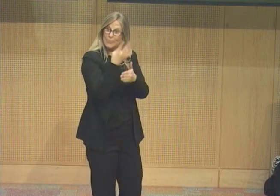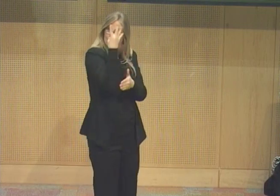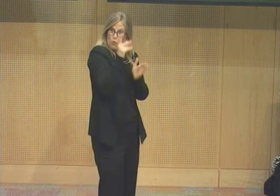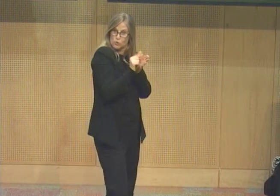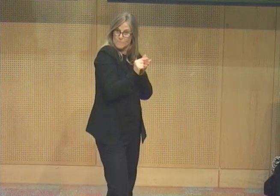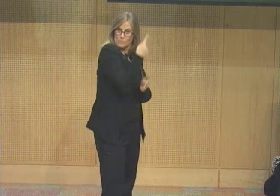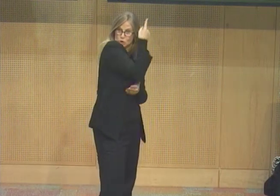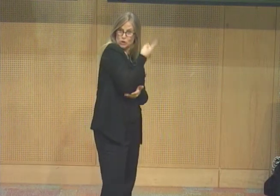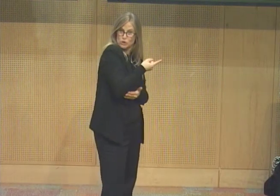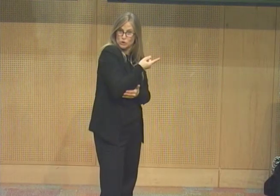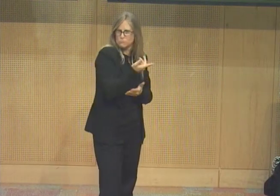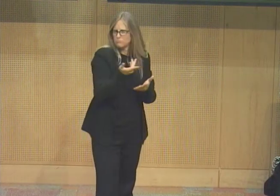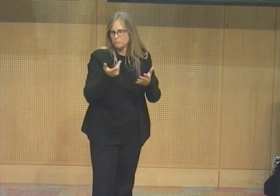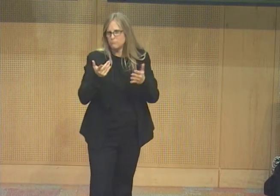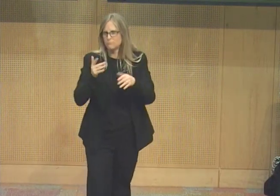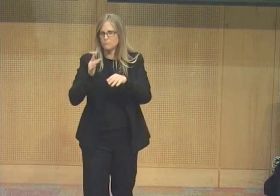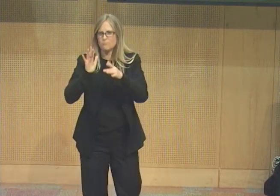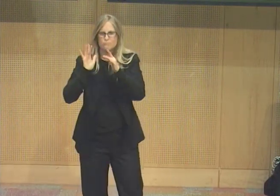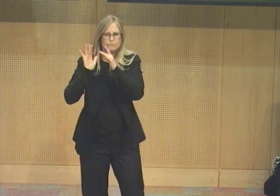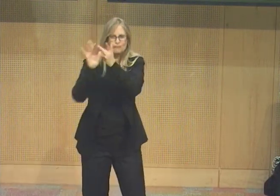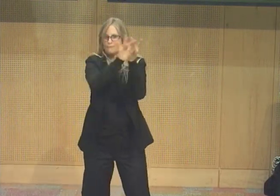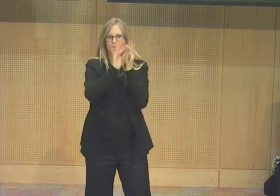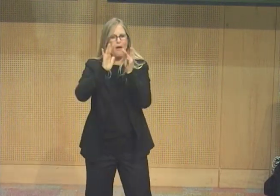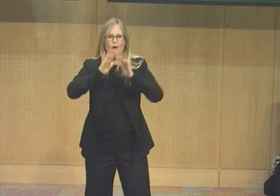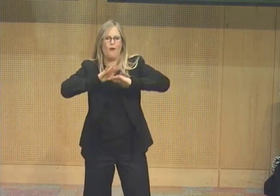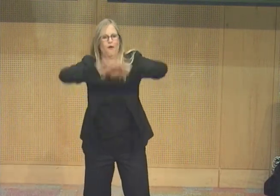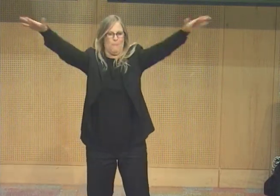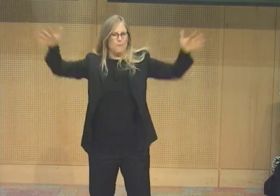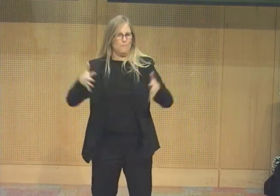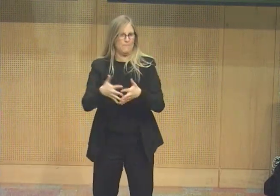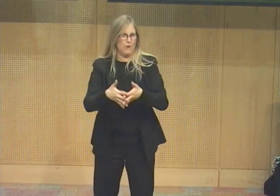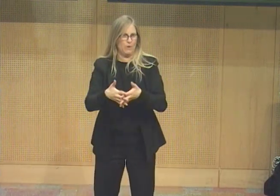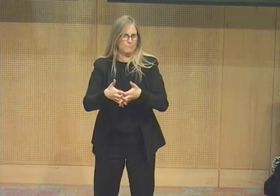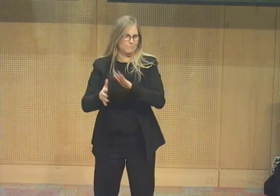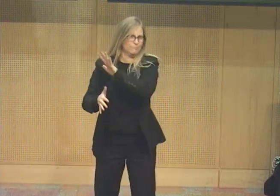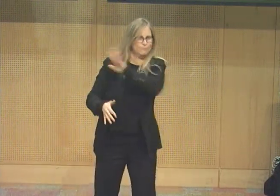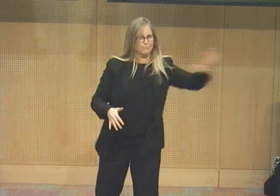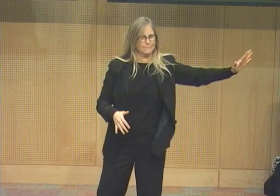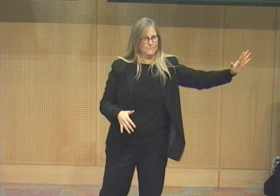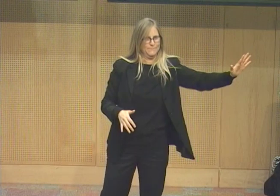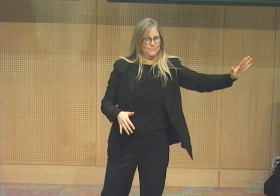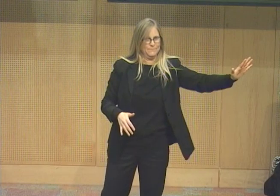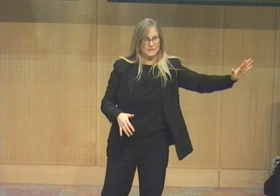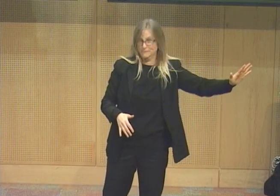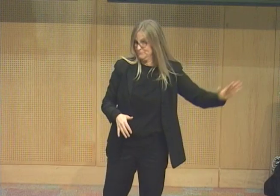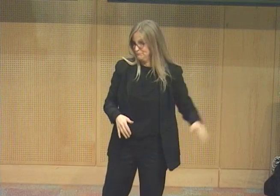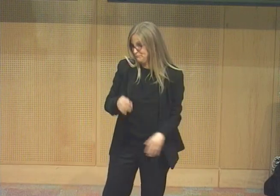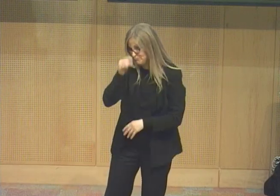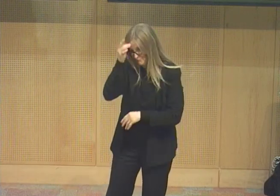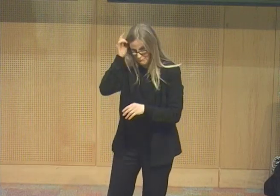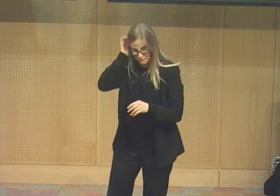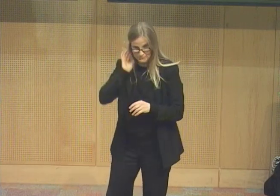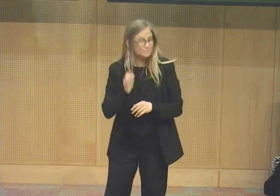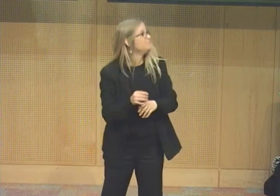So these ideas are being disseminated throughout the United States based on the fact that these four large companies...